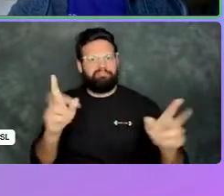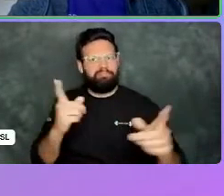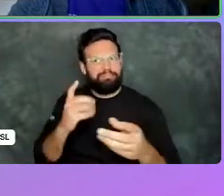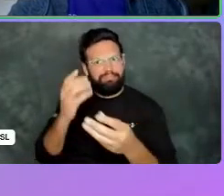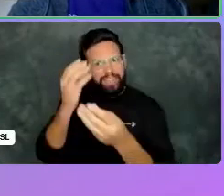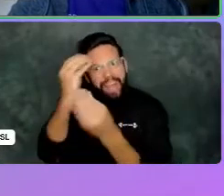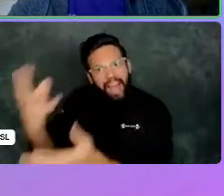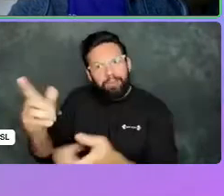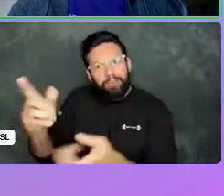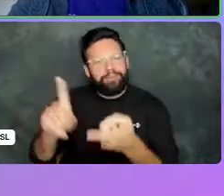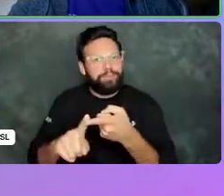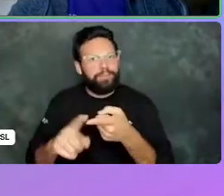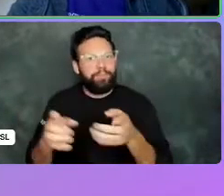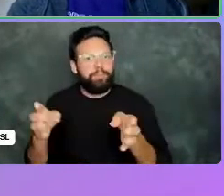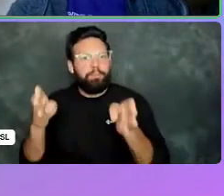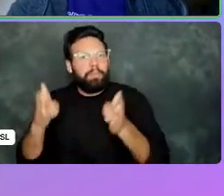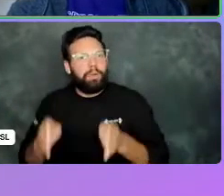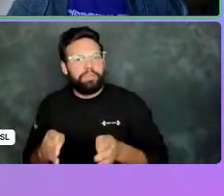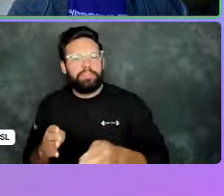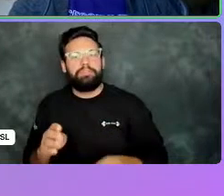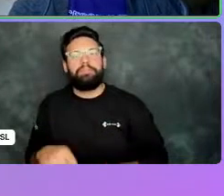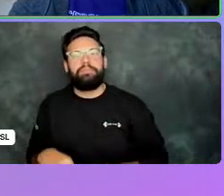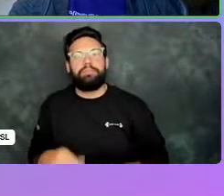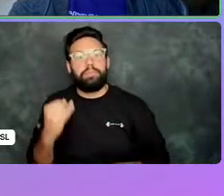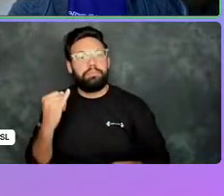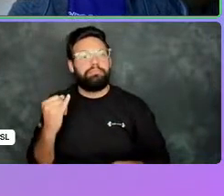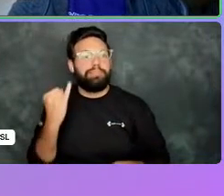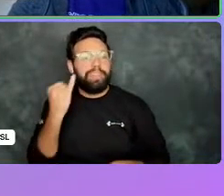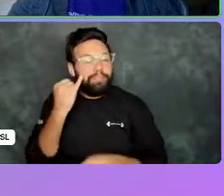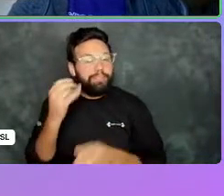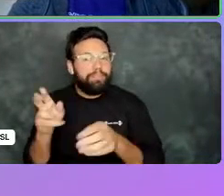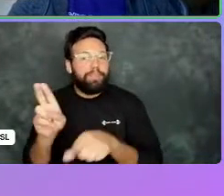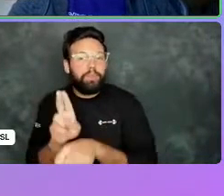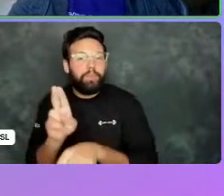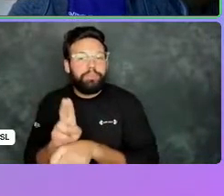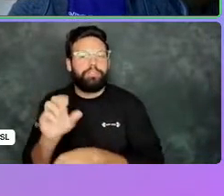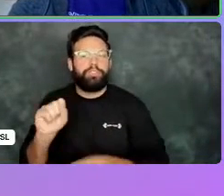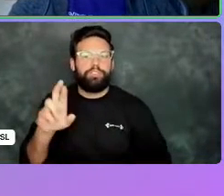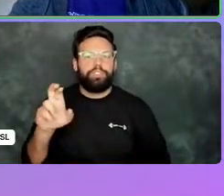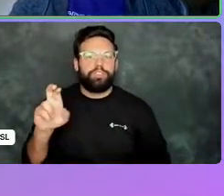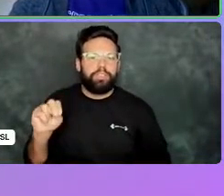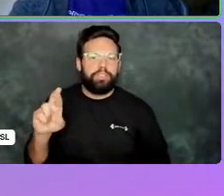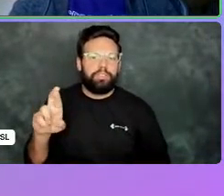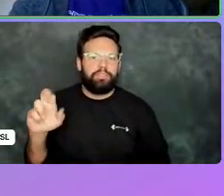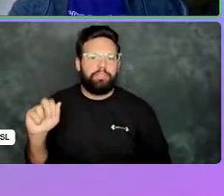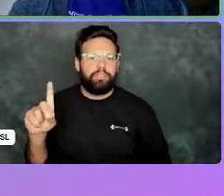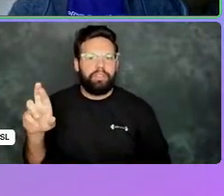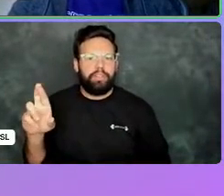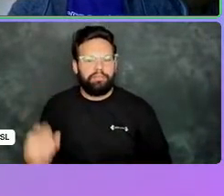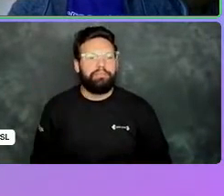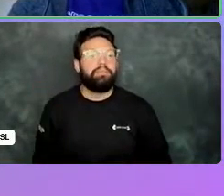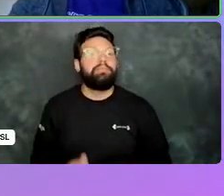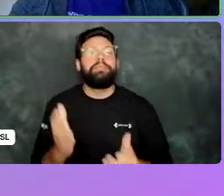entry enter your email [>>] So again our error message gets announced in context of our fields, so it's really important that users of assistive technology are aware